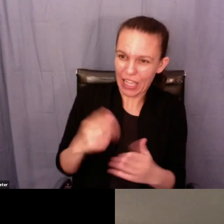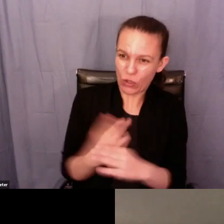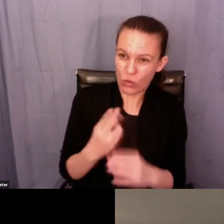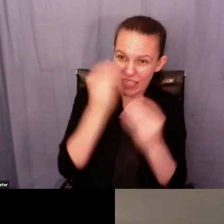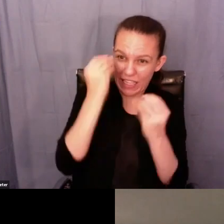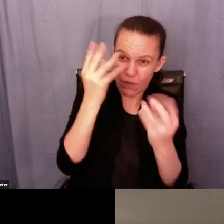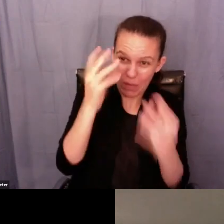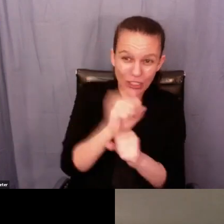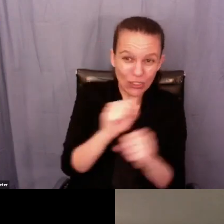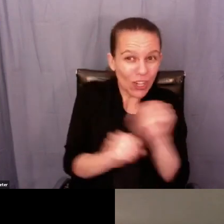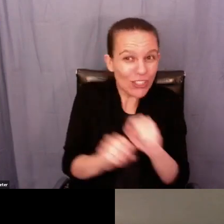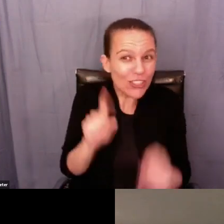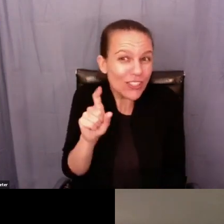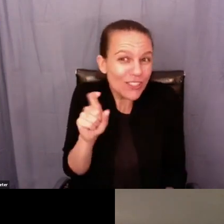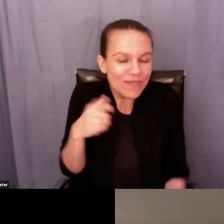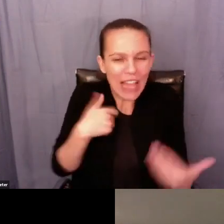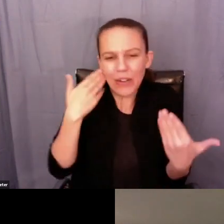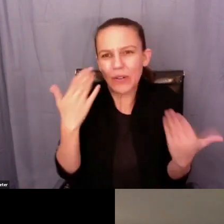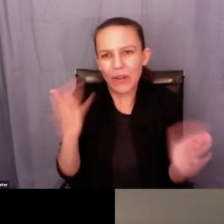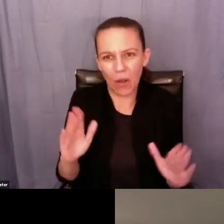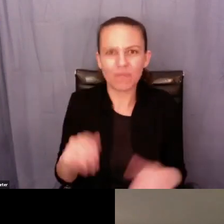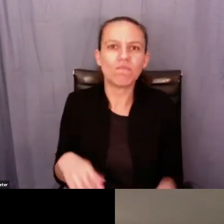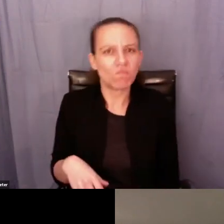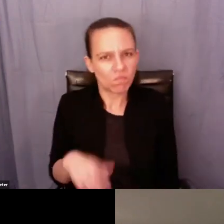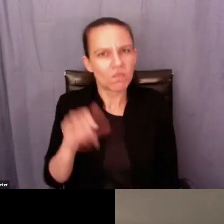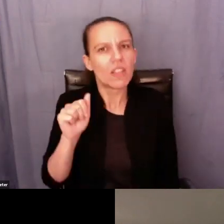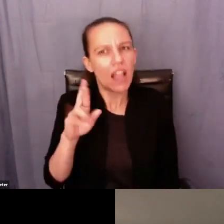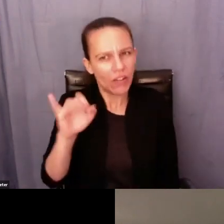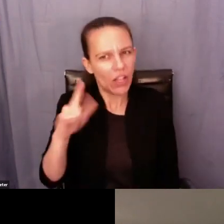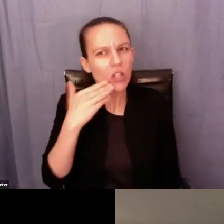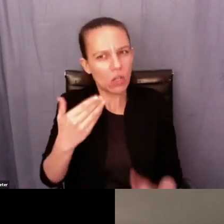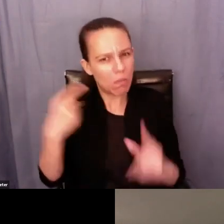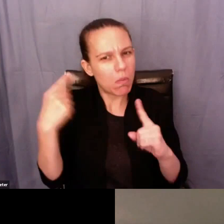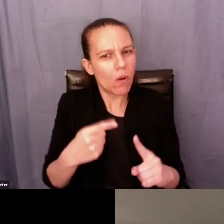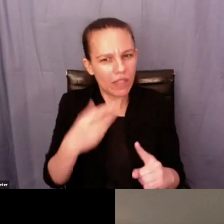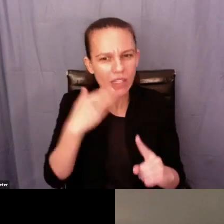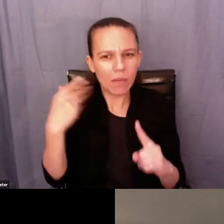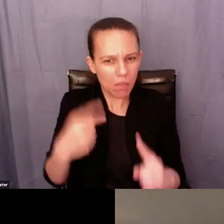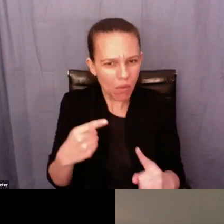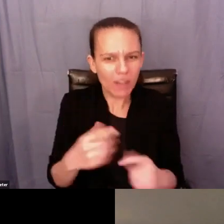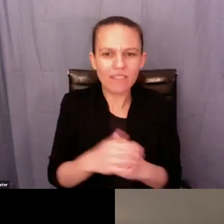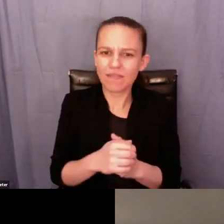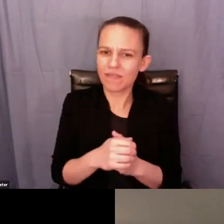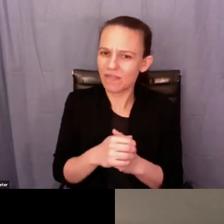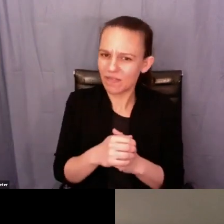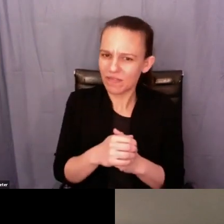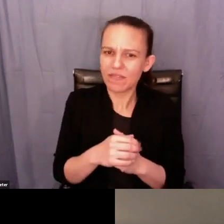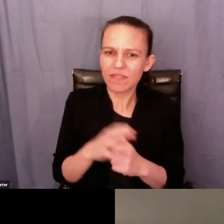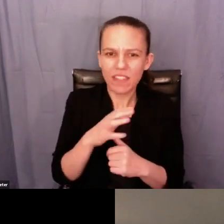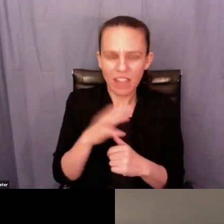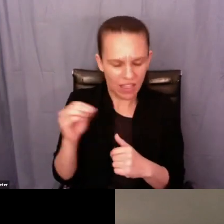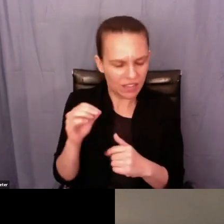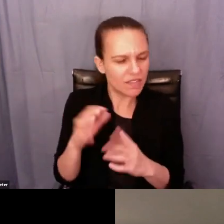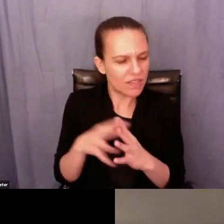That's the point. Yeah, that's the point. And I did at that point when I